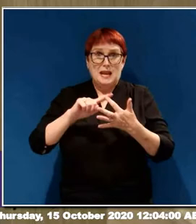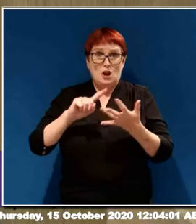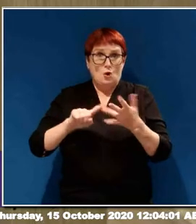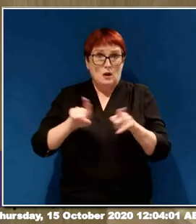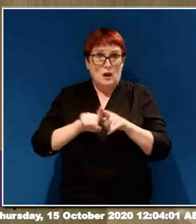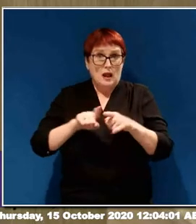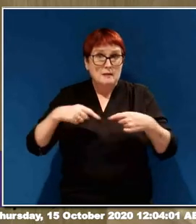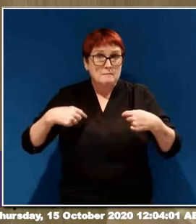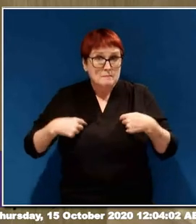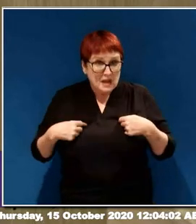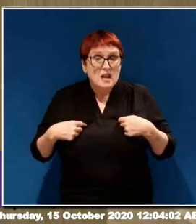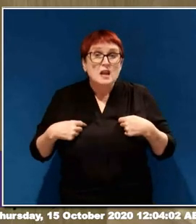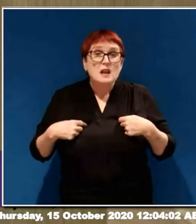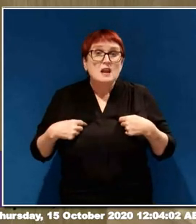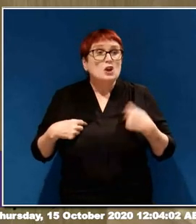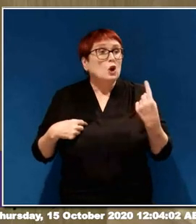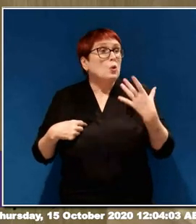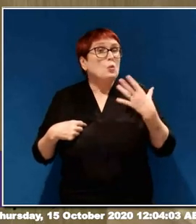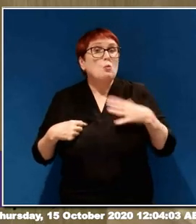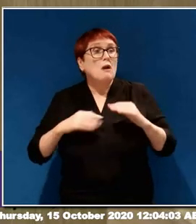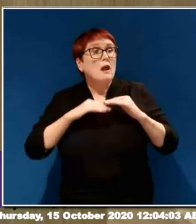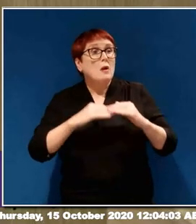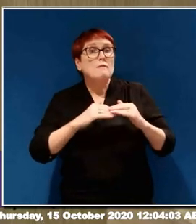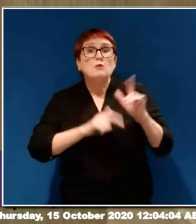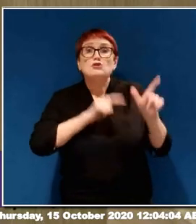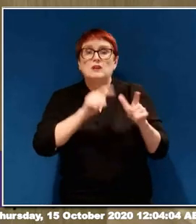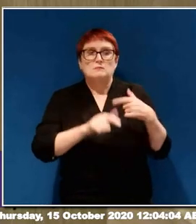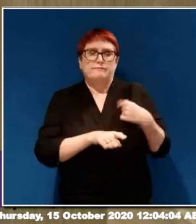School Transport Assistance Program for students with disabilities,